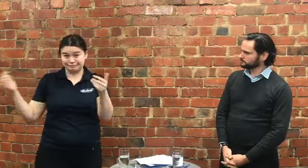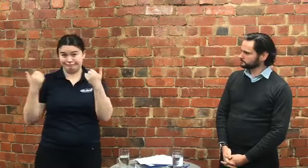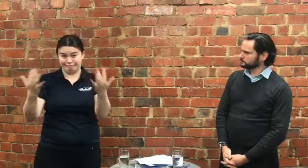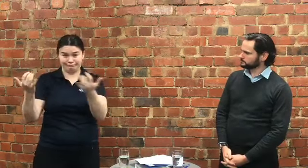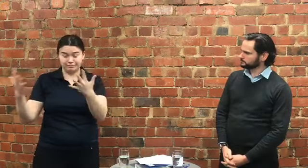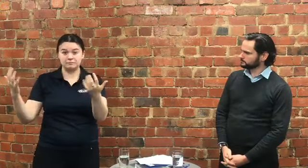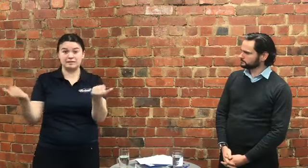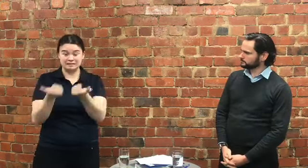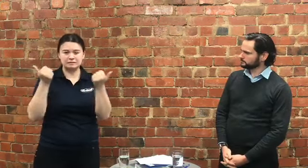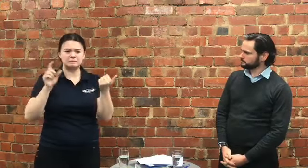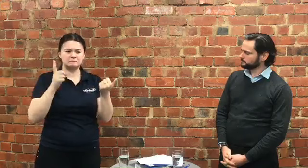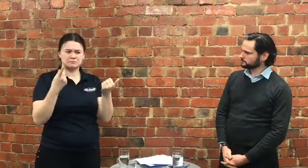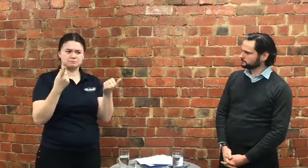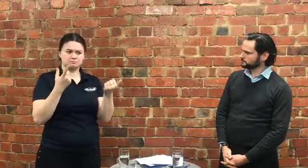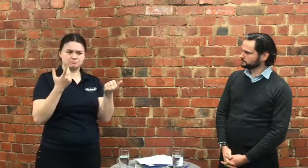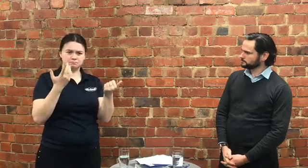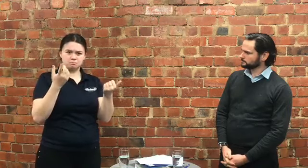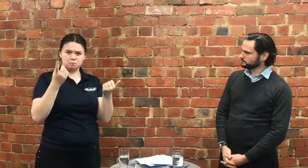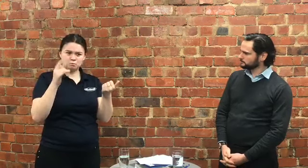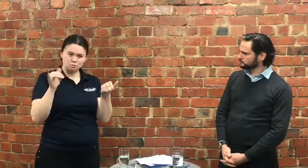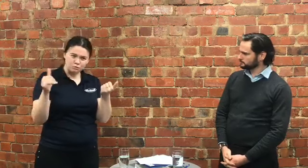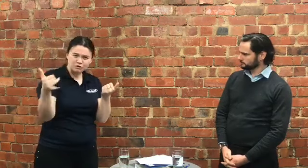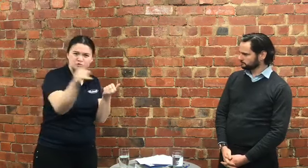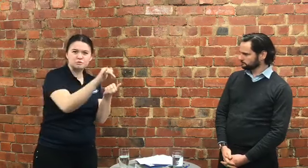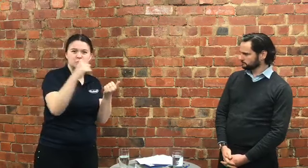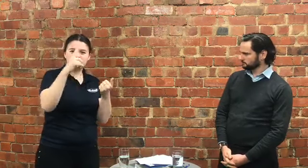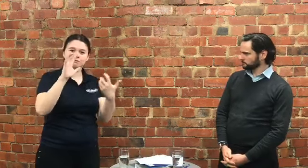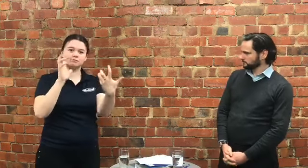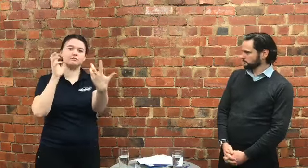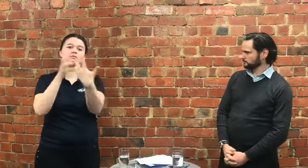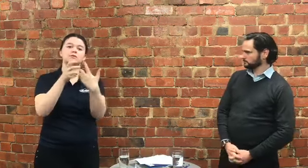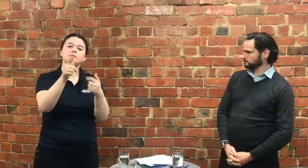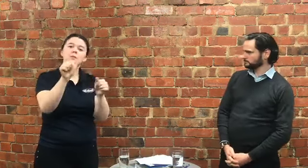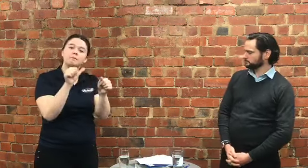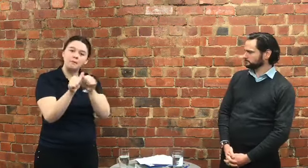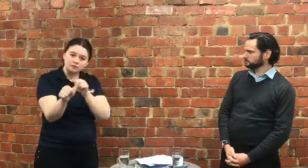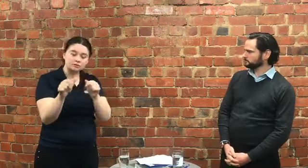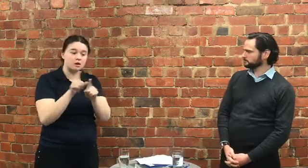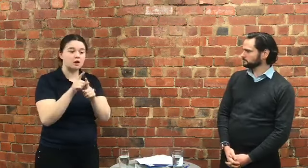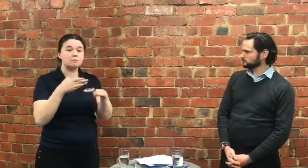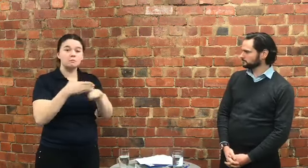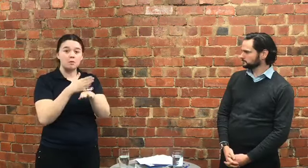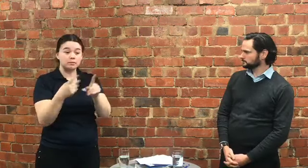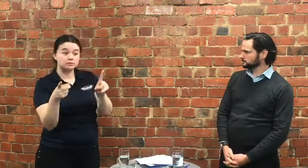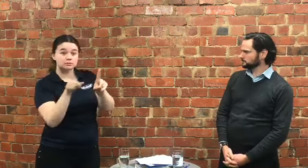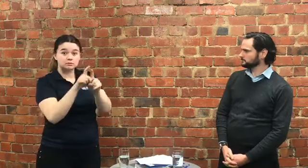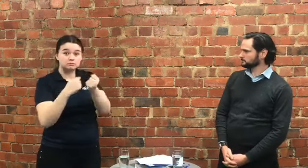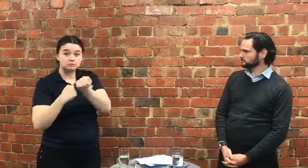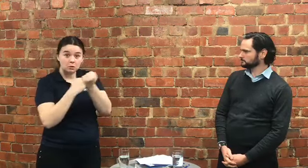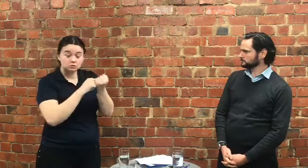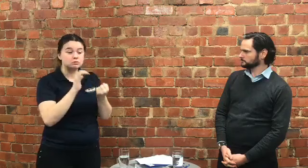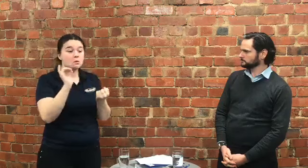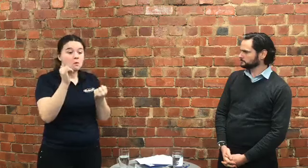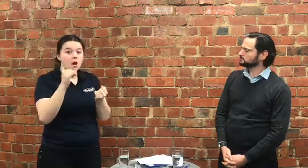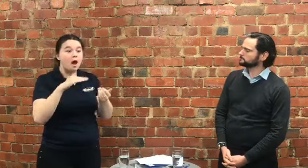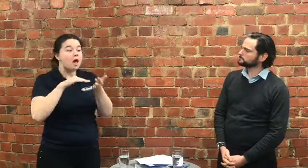or your disability, but doesn't know specifics about you. Okay? So, it's about working out what sort of programs